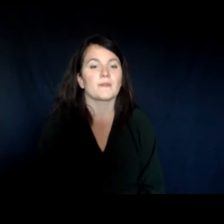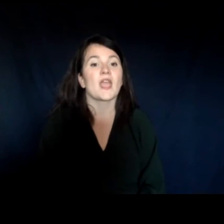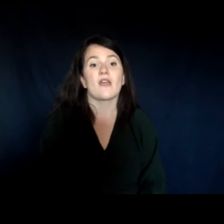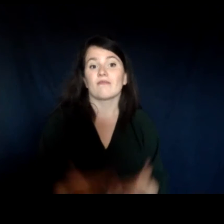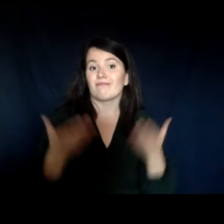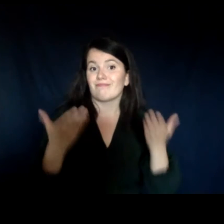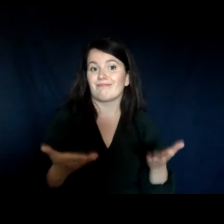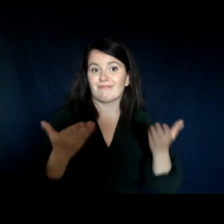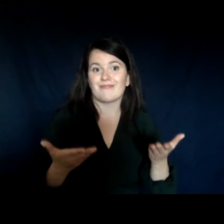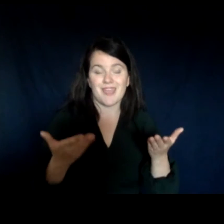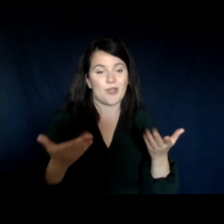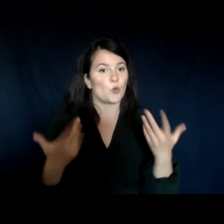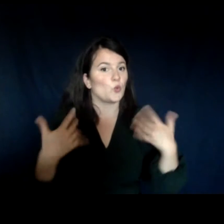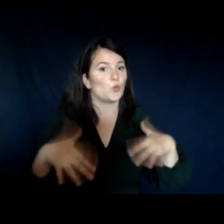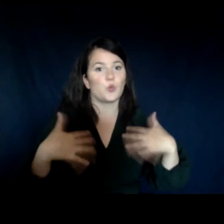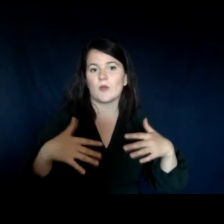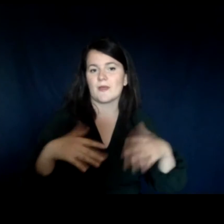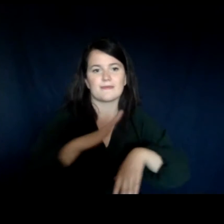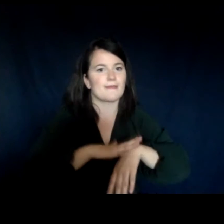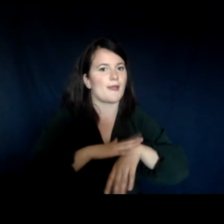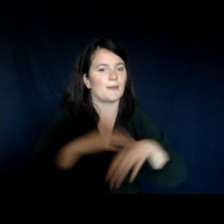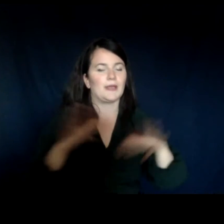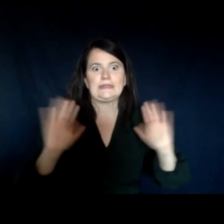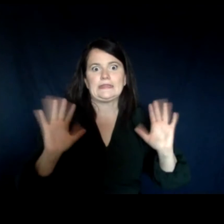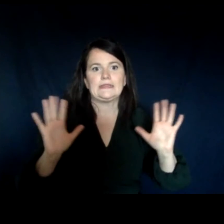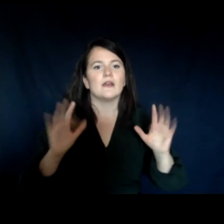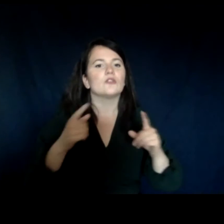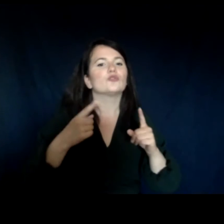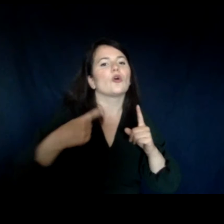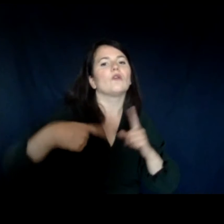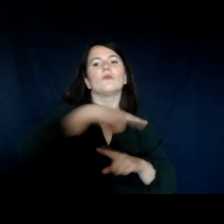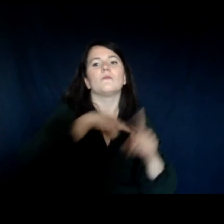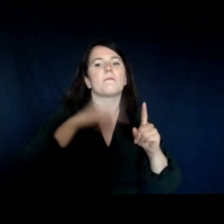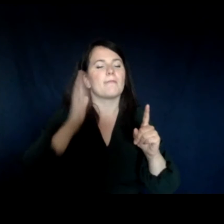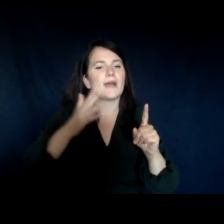This is crucial, for example for hiring training courses,